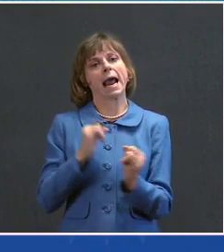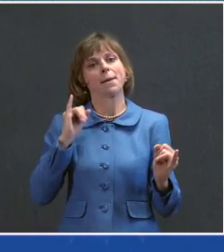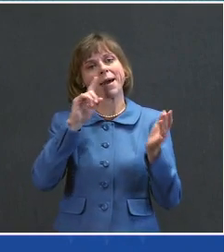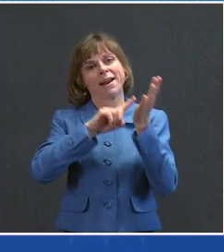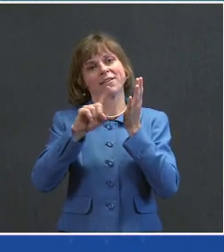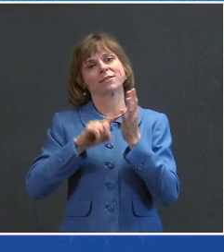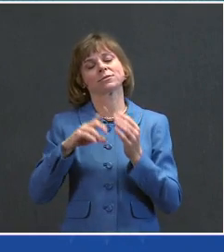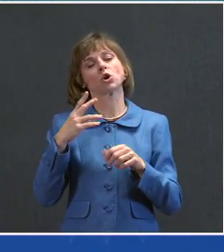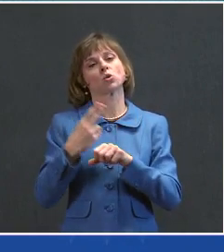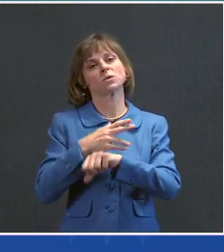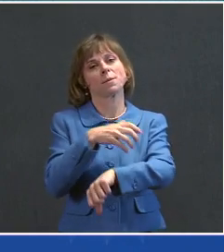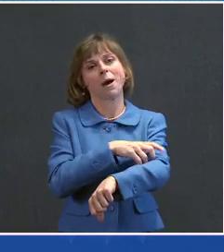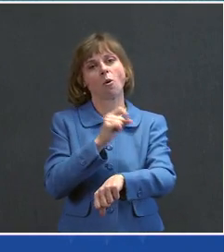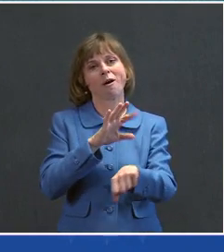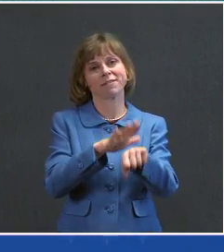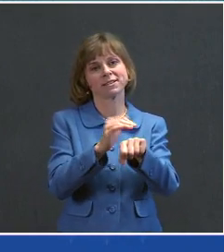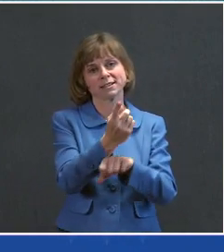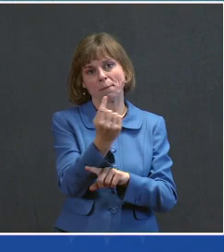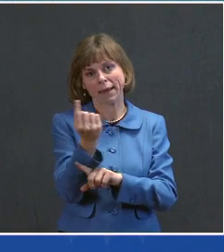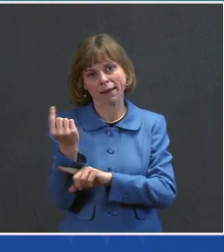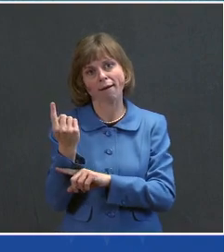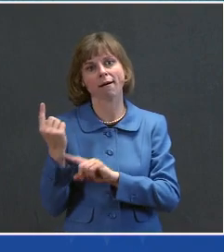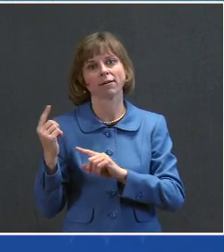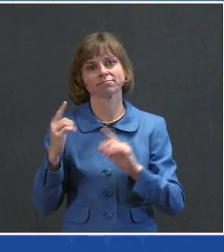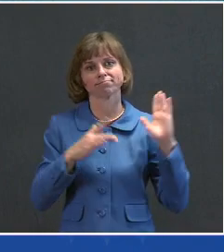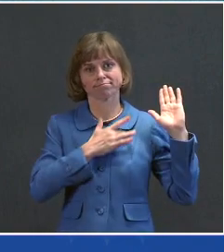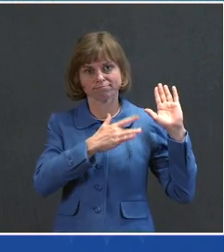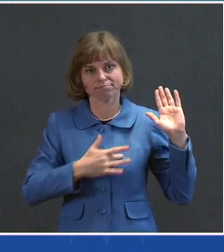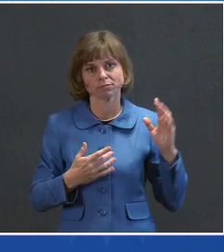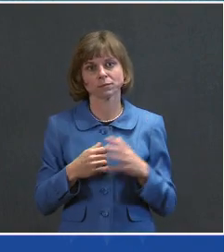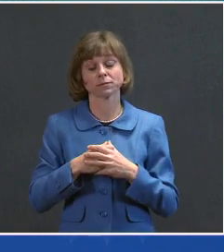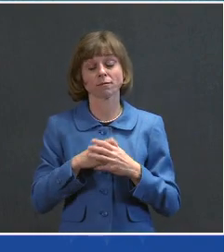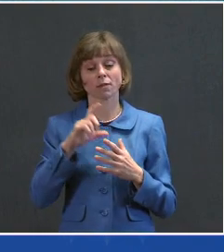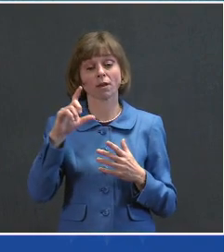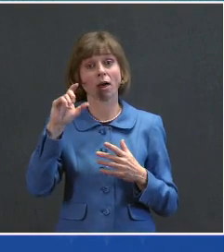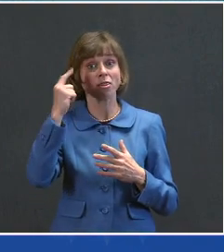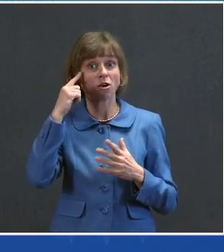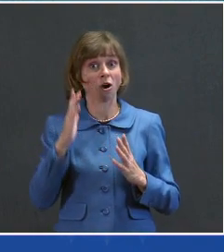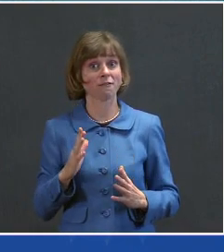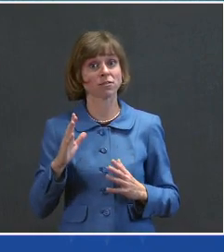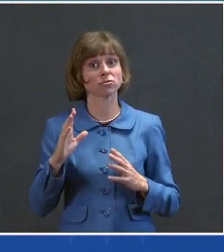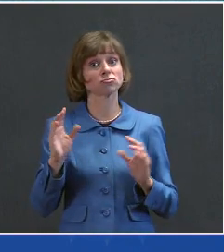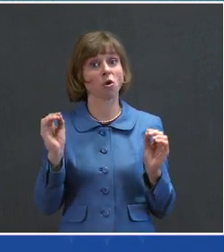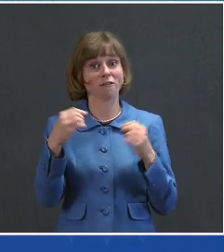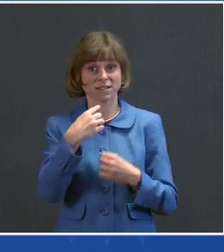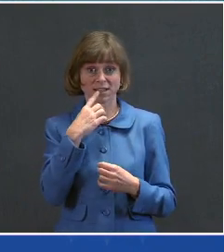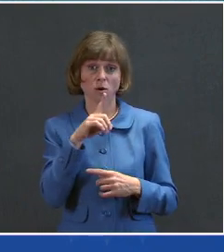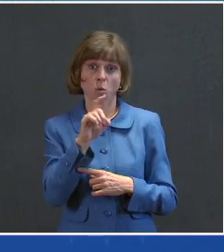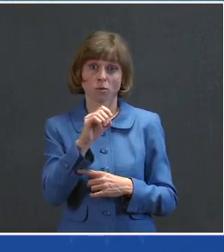and the governor's office said he will fully cooperate. And we certainly support that moving forward. The Press: But as you know, it's one thing to hear it